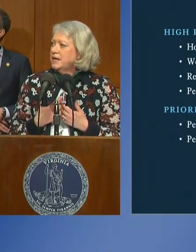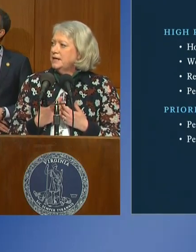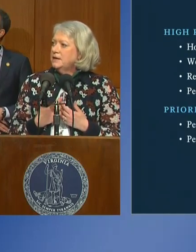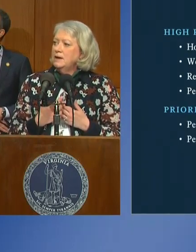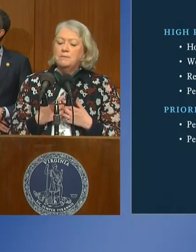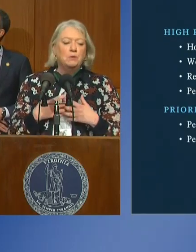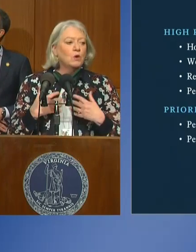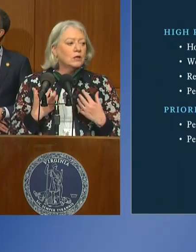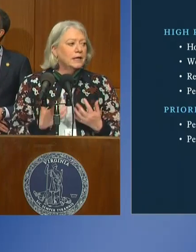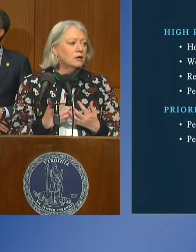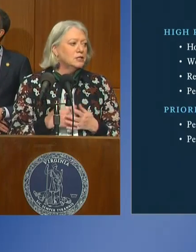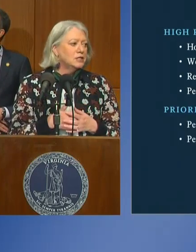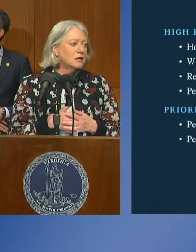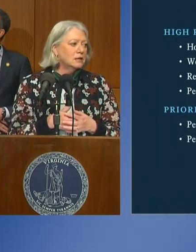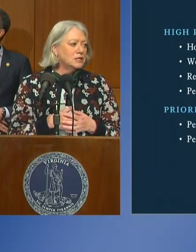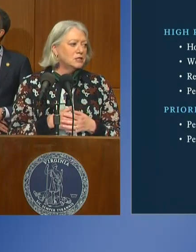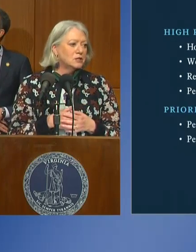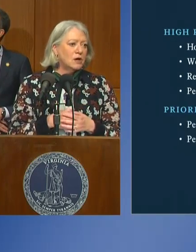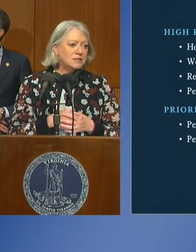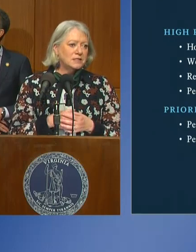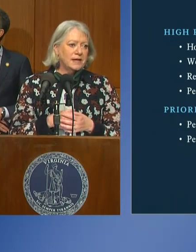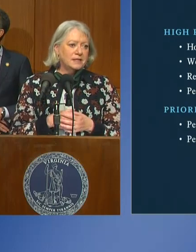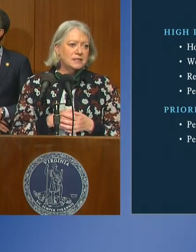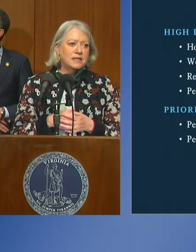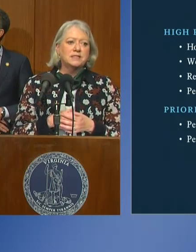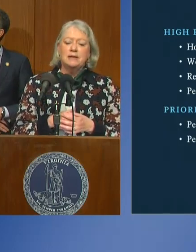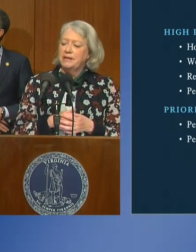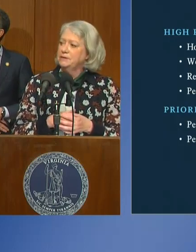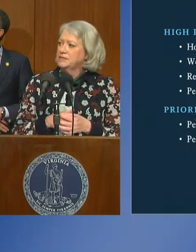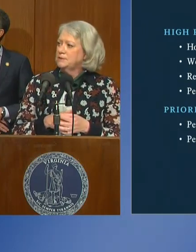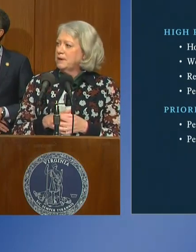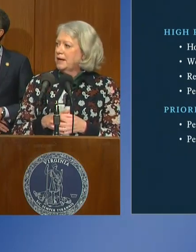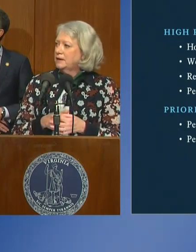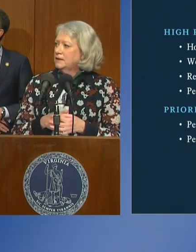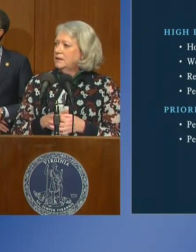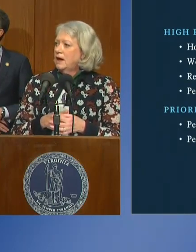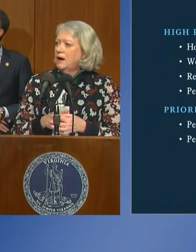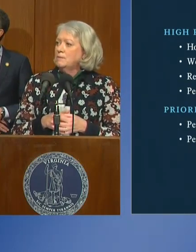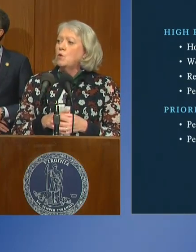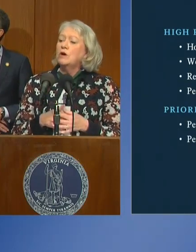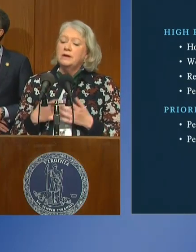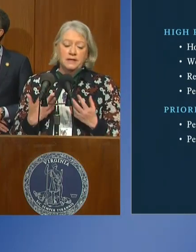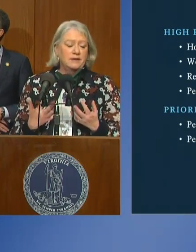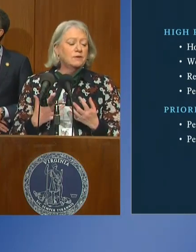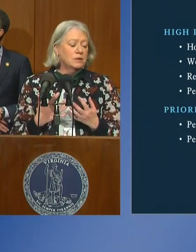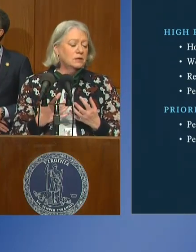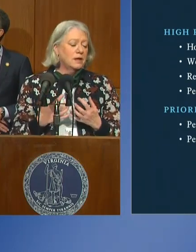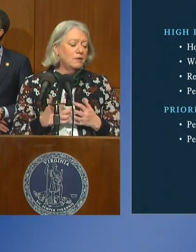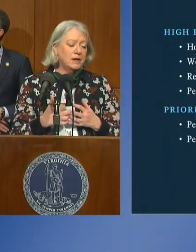THAT HAVE IMPACT ON COMMUNITIES AND ON THE STATE BUT WE'RE ENCOURAGING OUR CLINICIANS